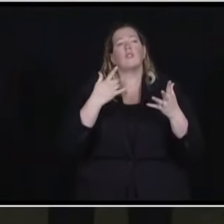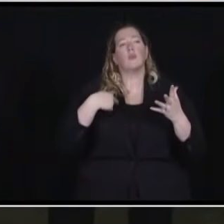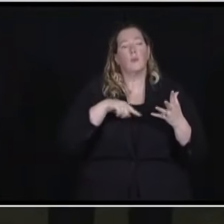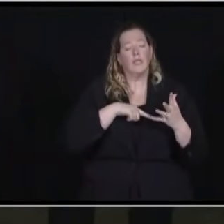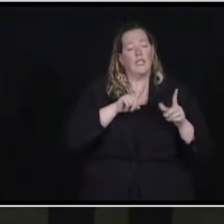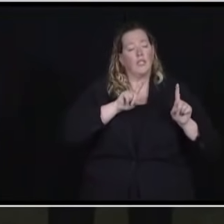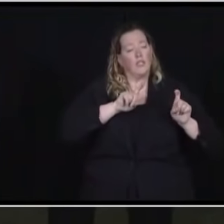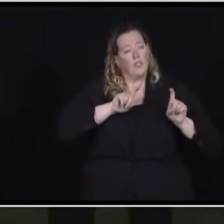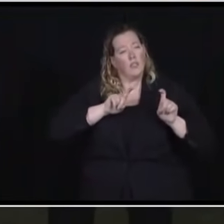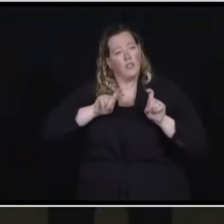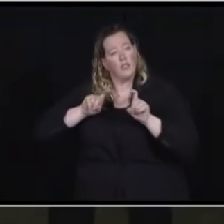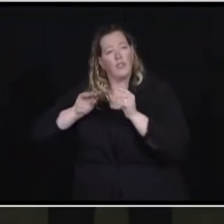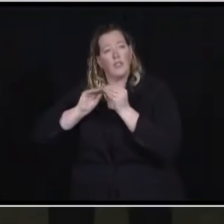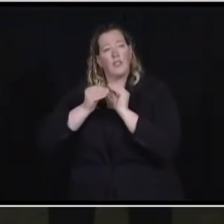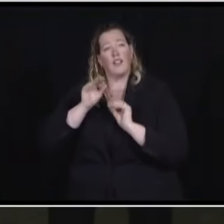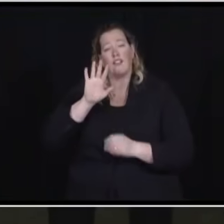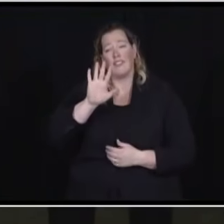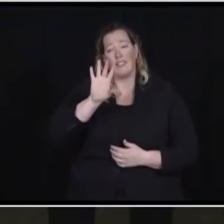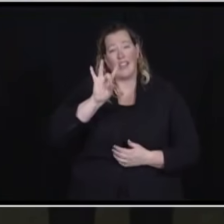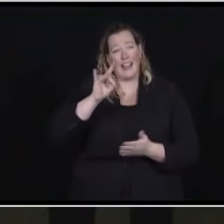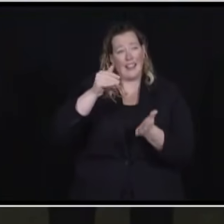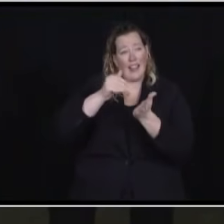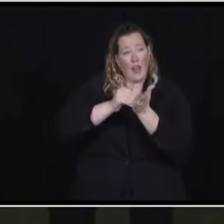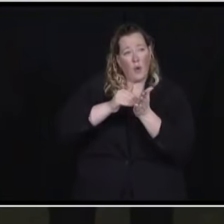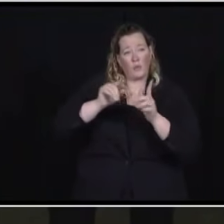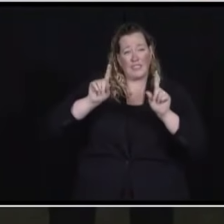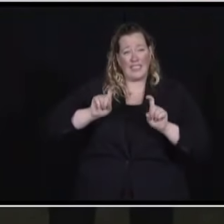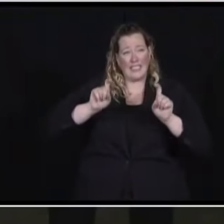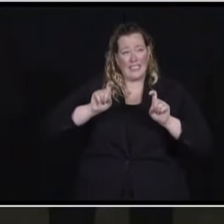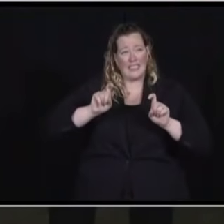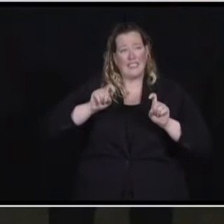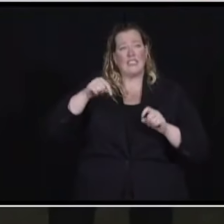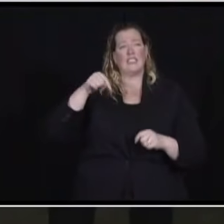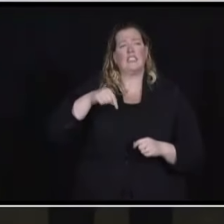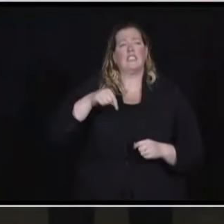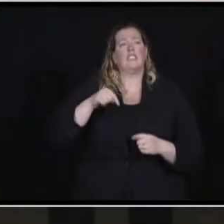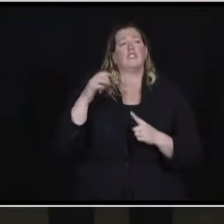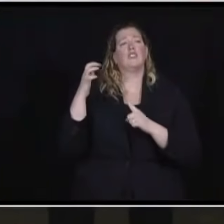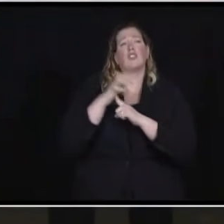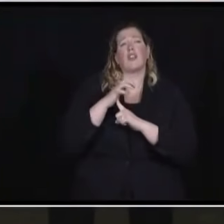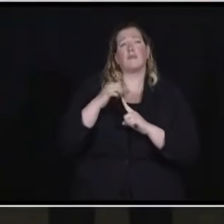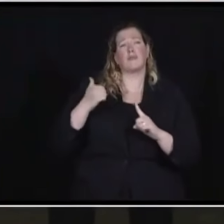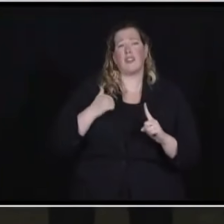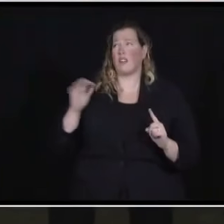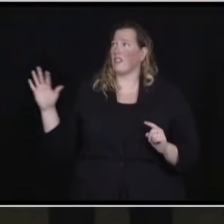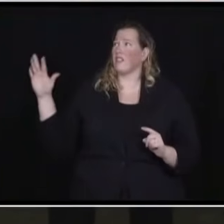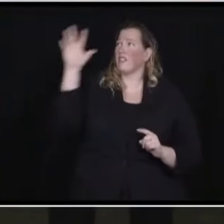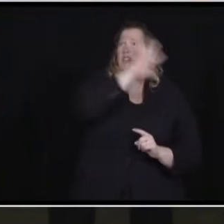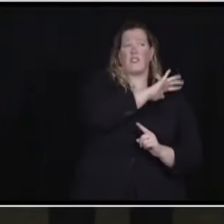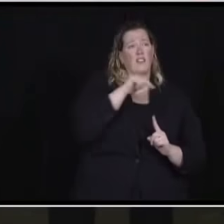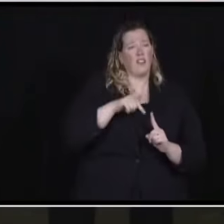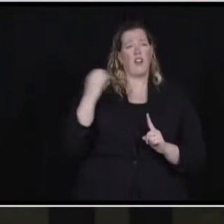shows us the capacity of over 58,000 tests, known in the country has